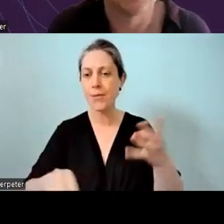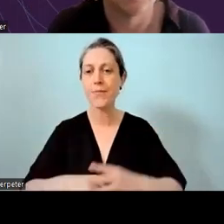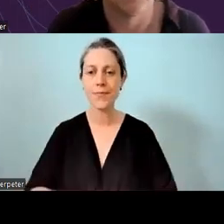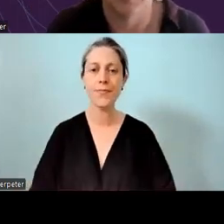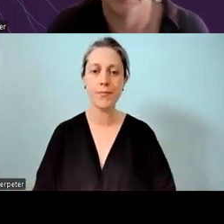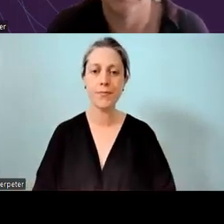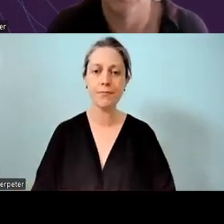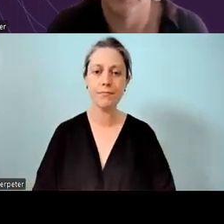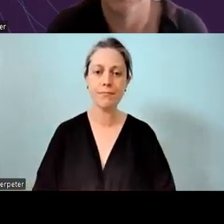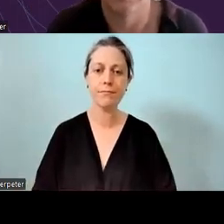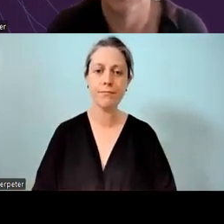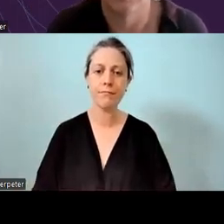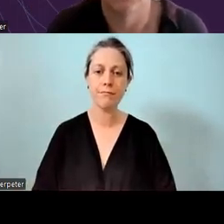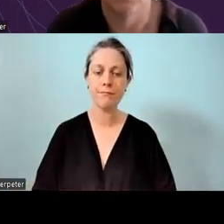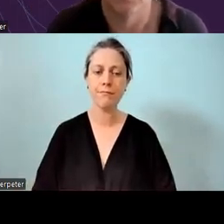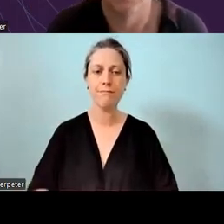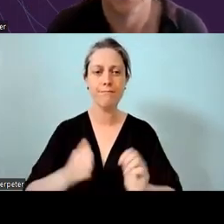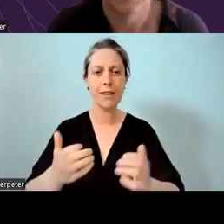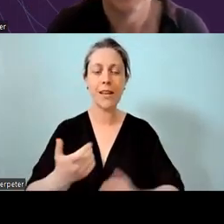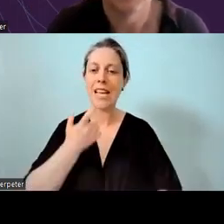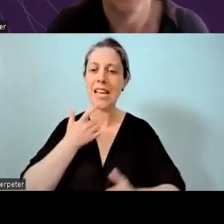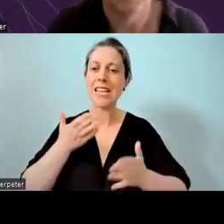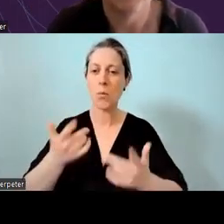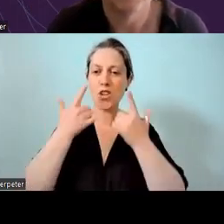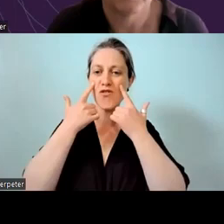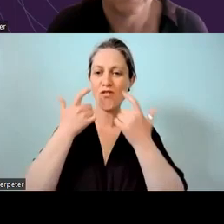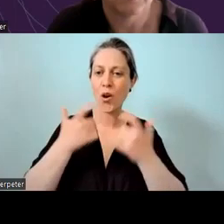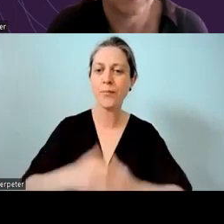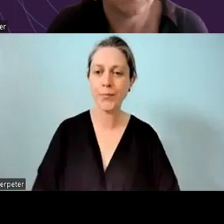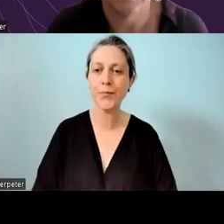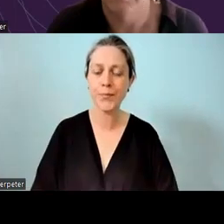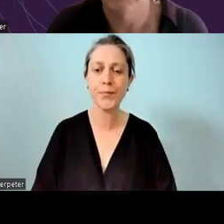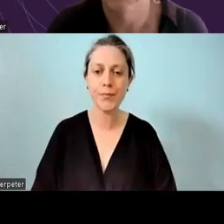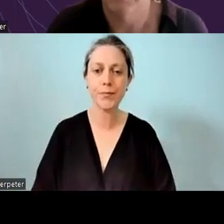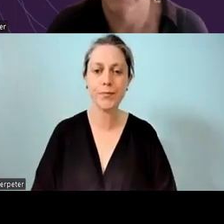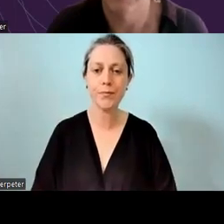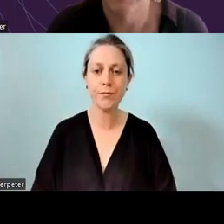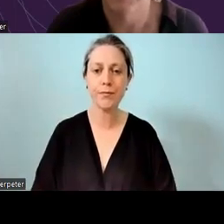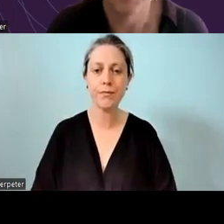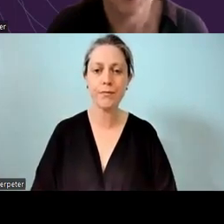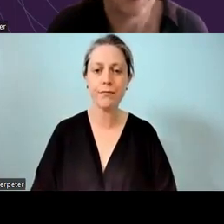into some really easy ways to find them. So yeah, it's been a pleasure,